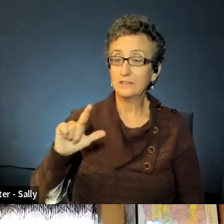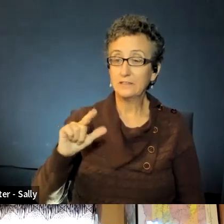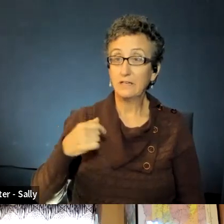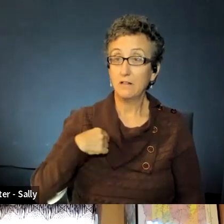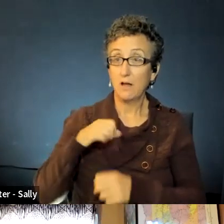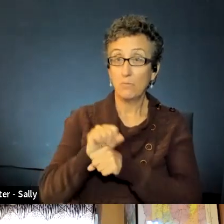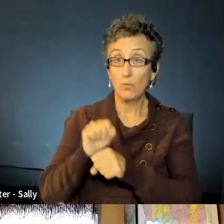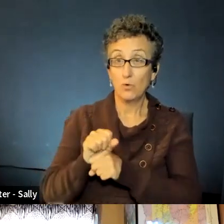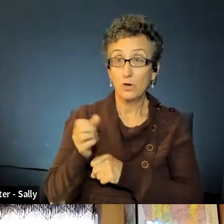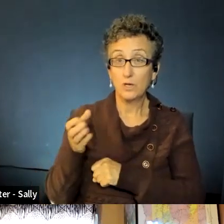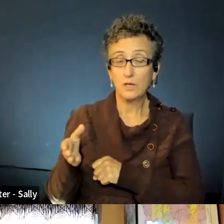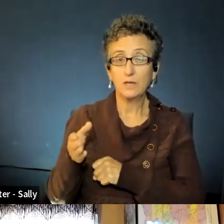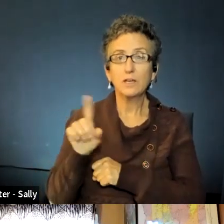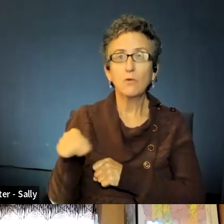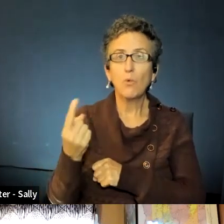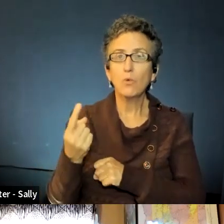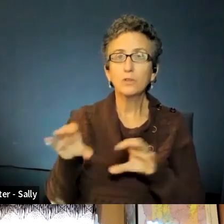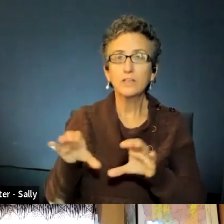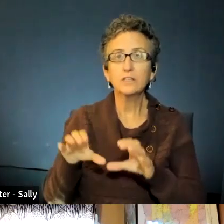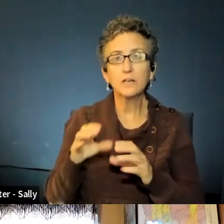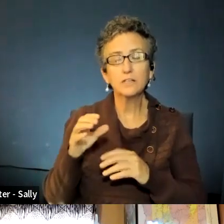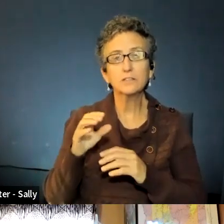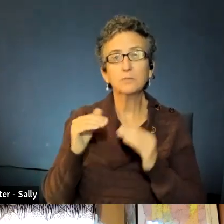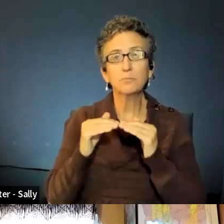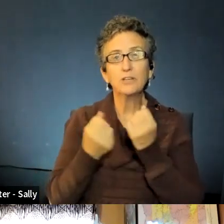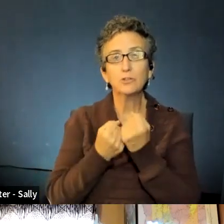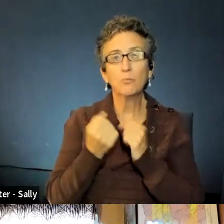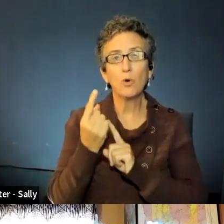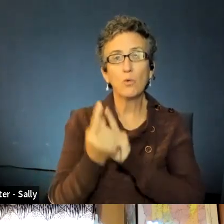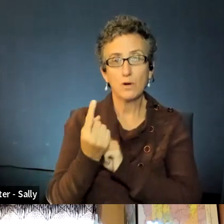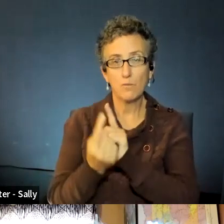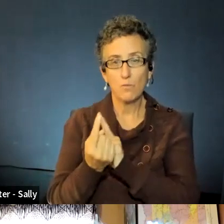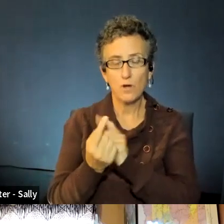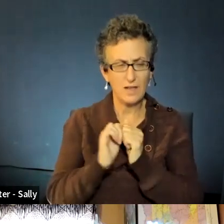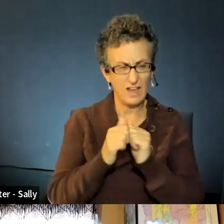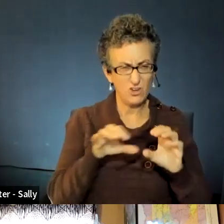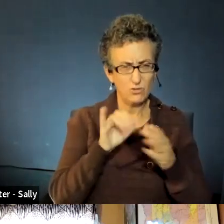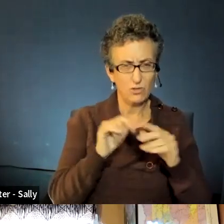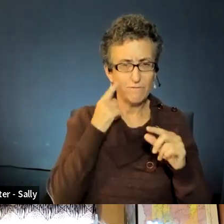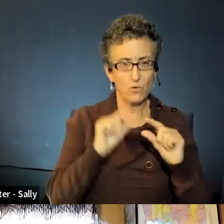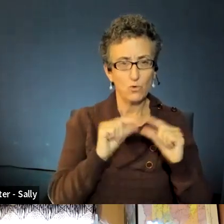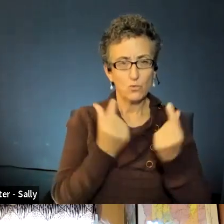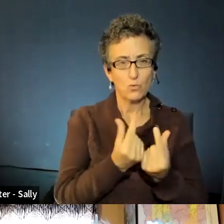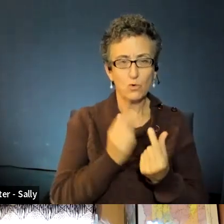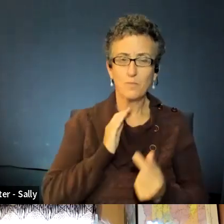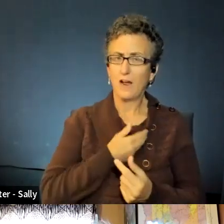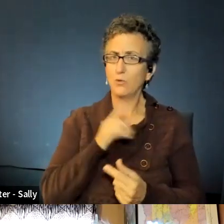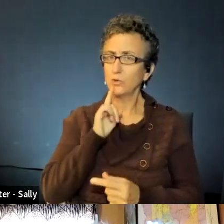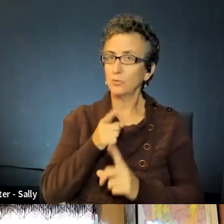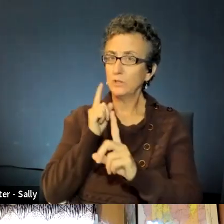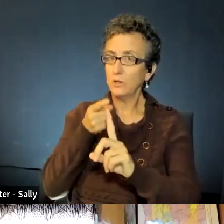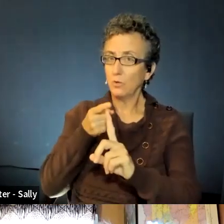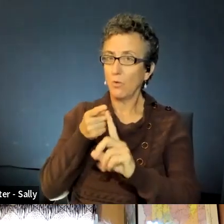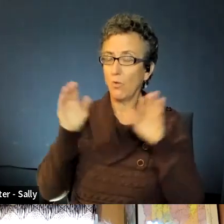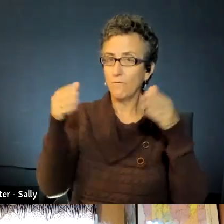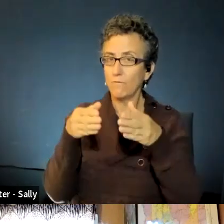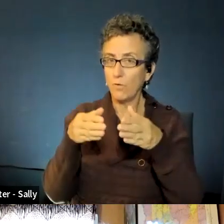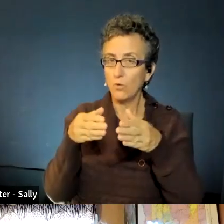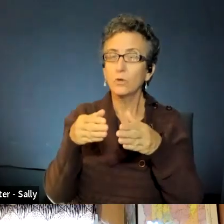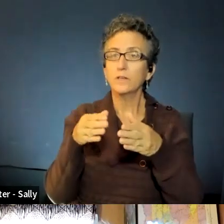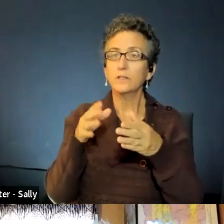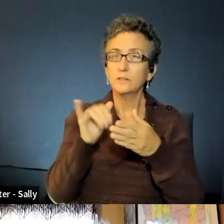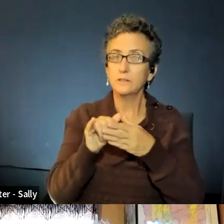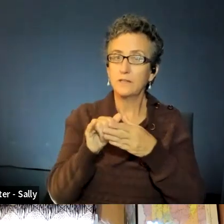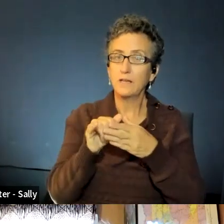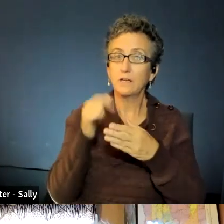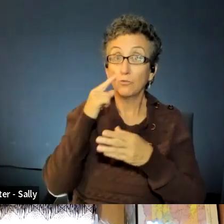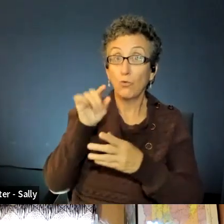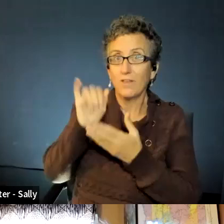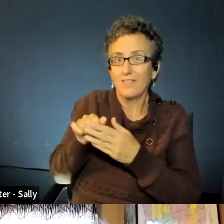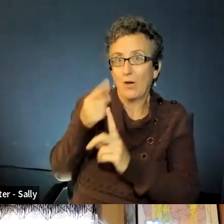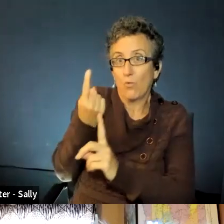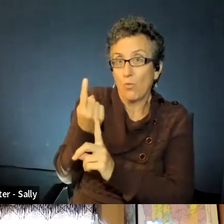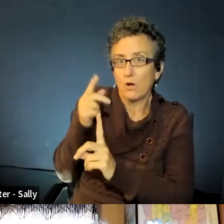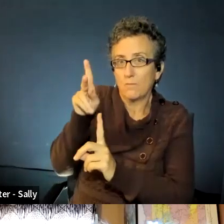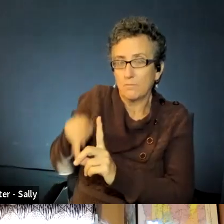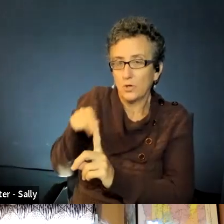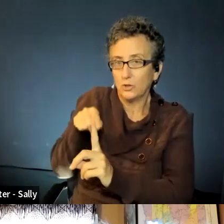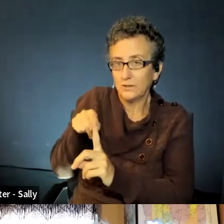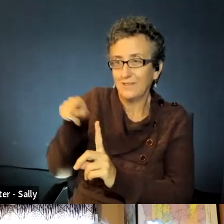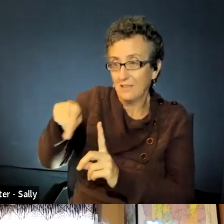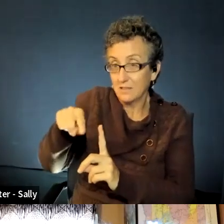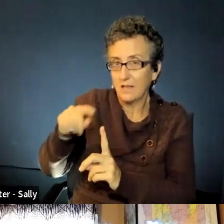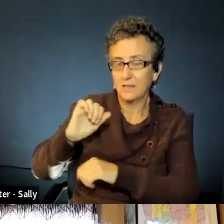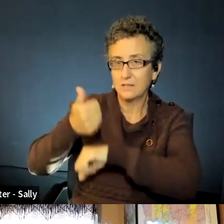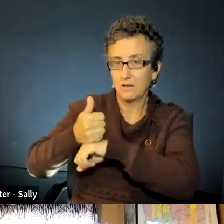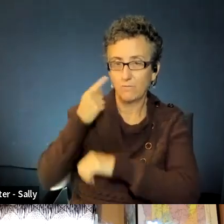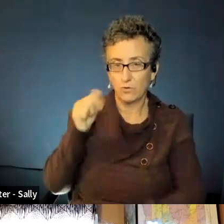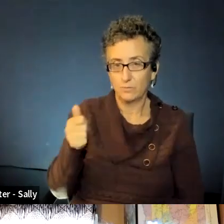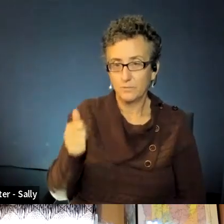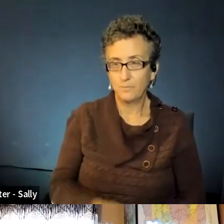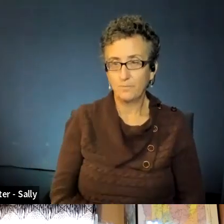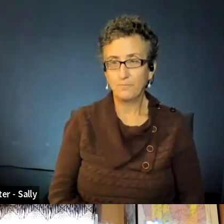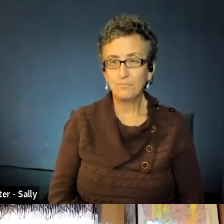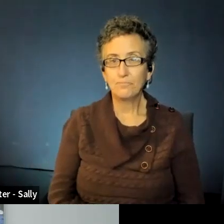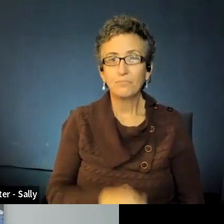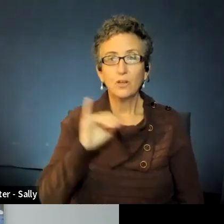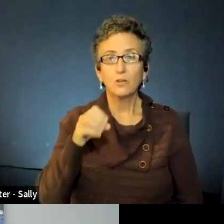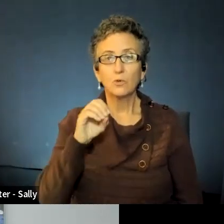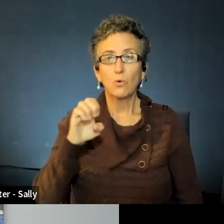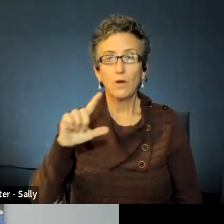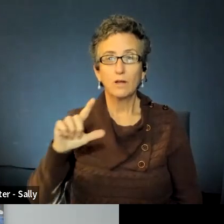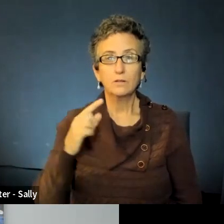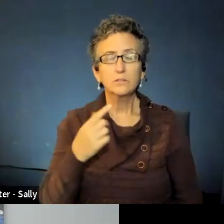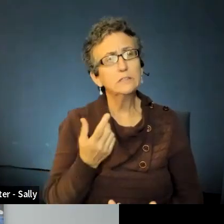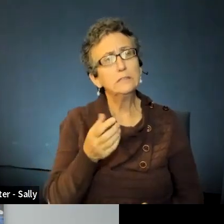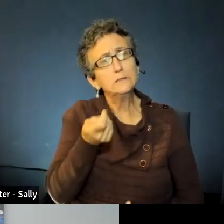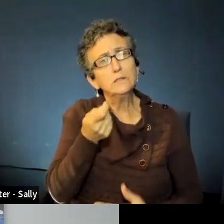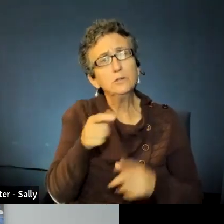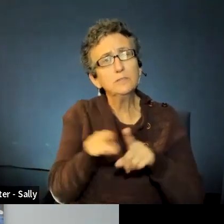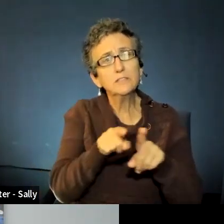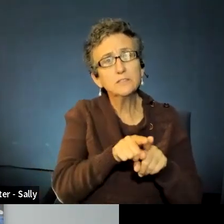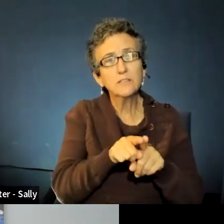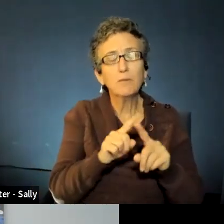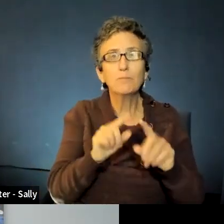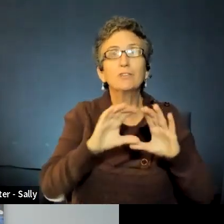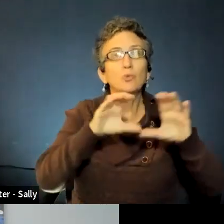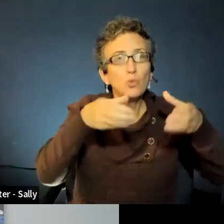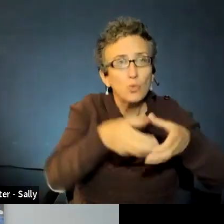Sure, yes.